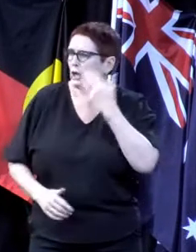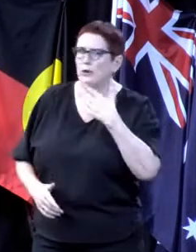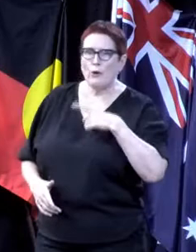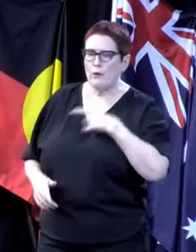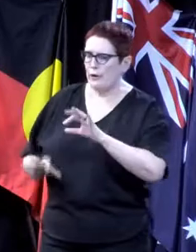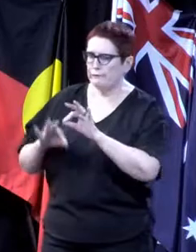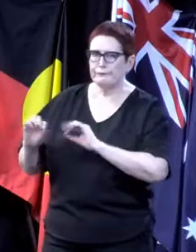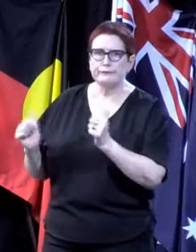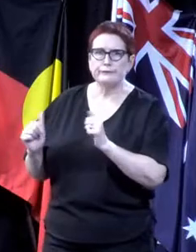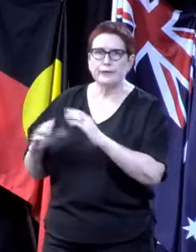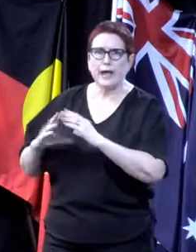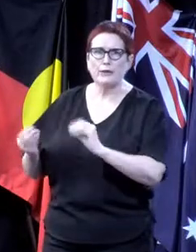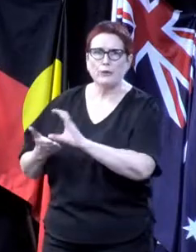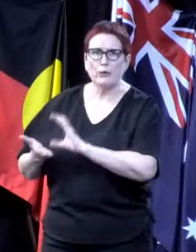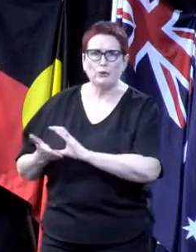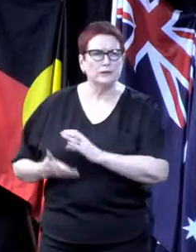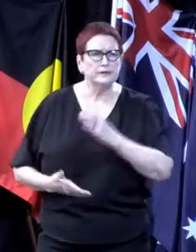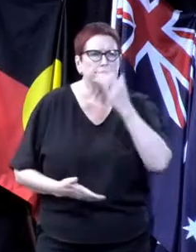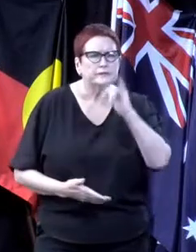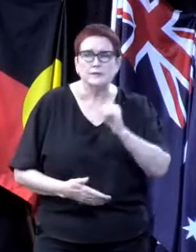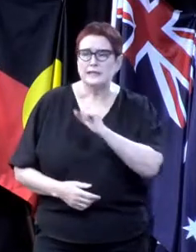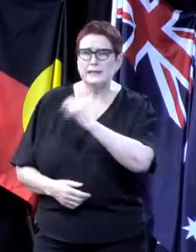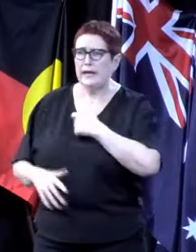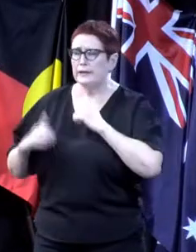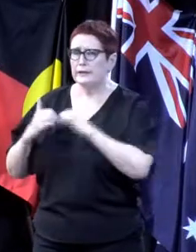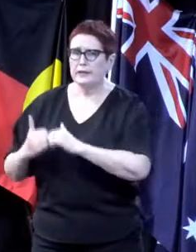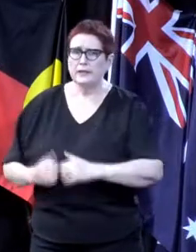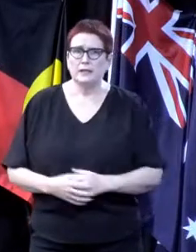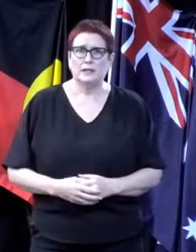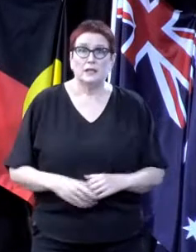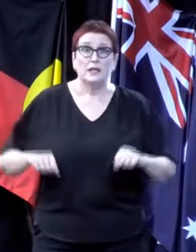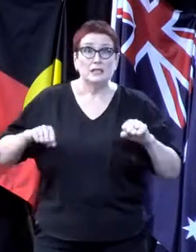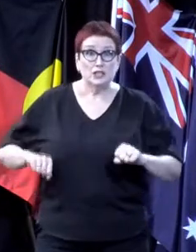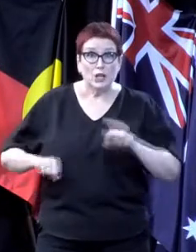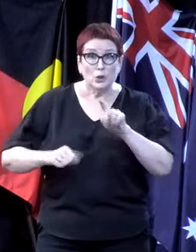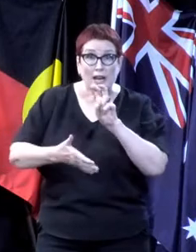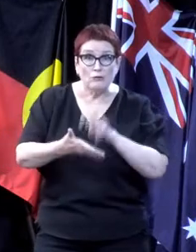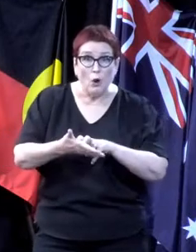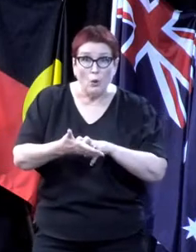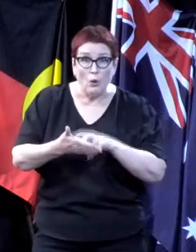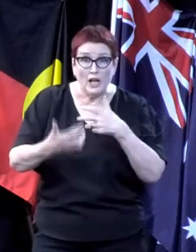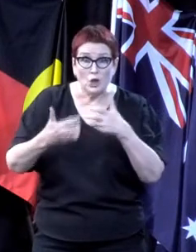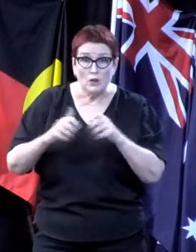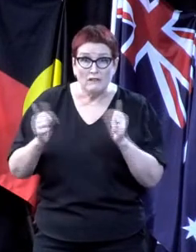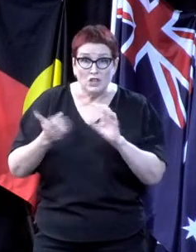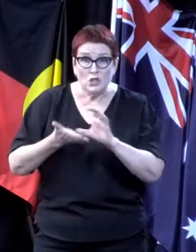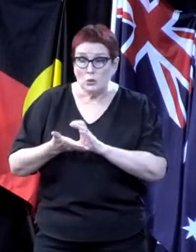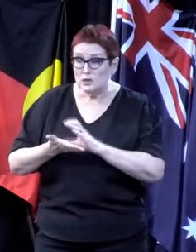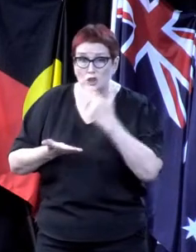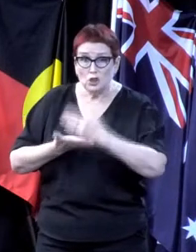OK, that's a shame. OK. You had enrolled in a course. And then, they stopped the course in the middle. Yeah.